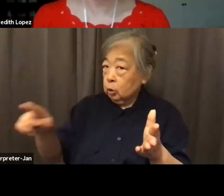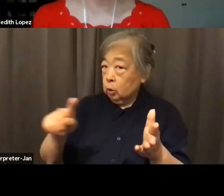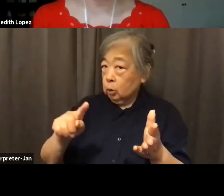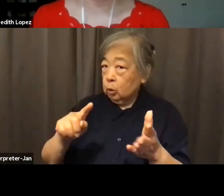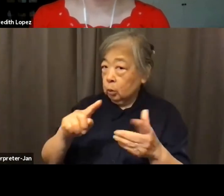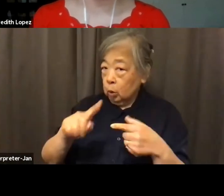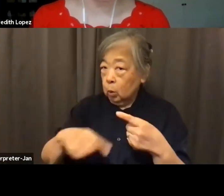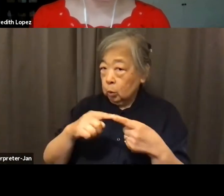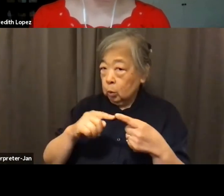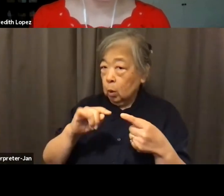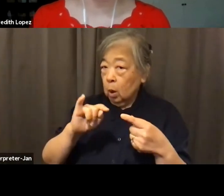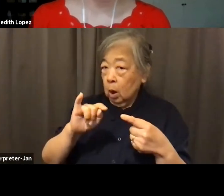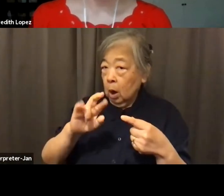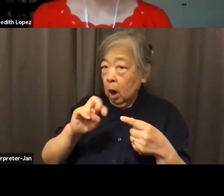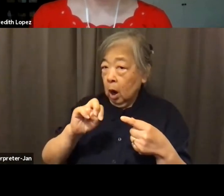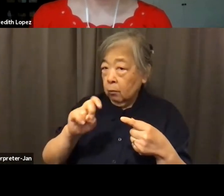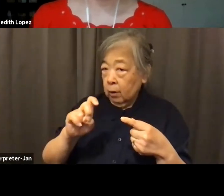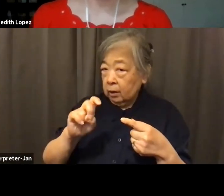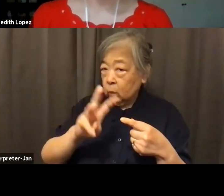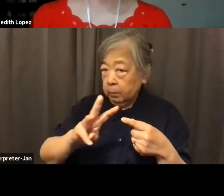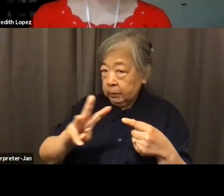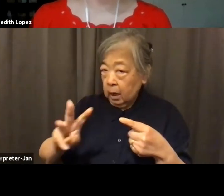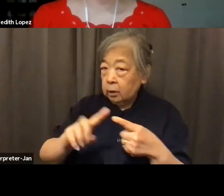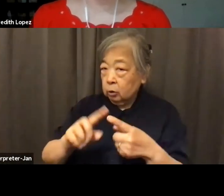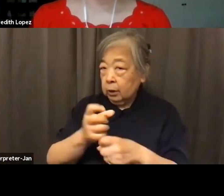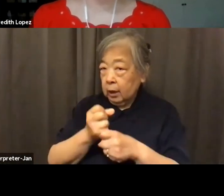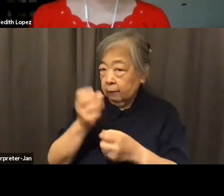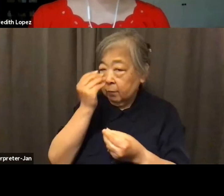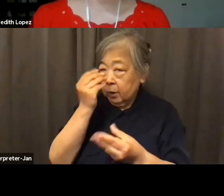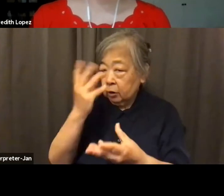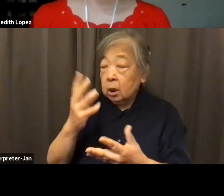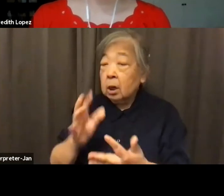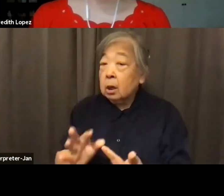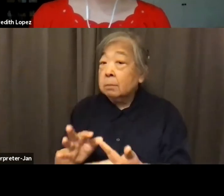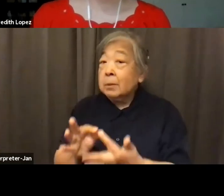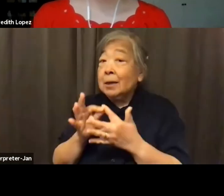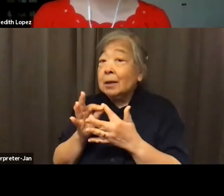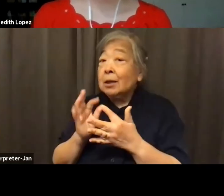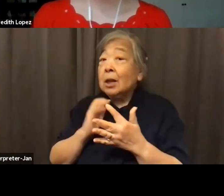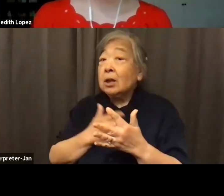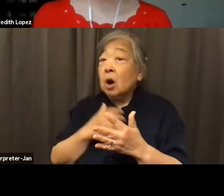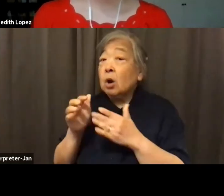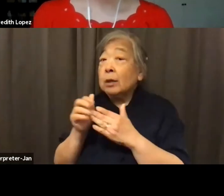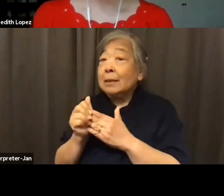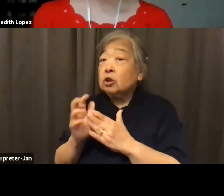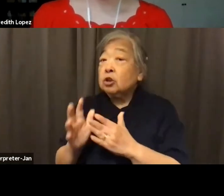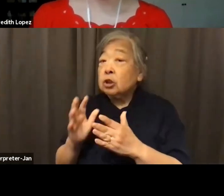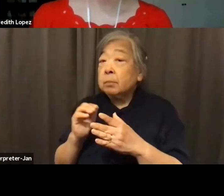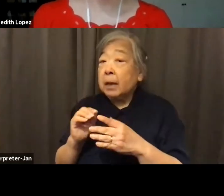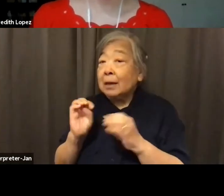There is information particularly on our leadership and education practice areas about all of